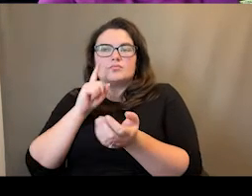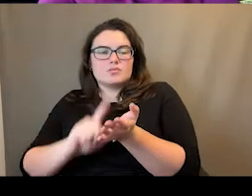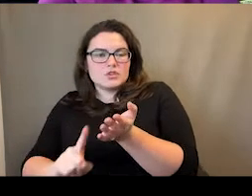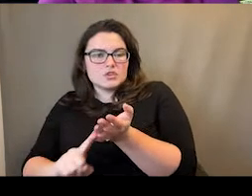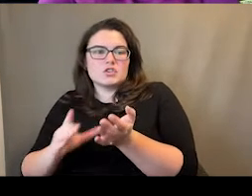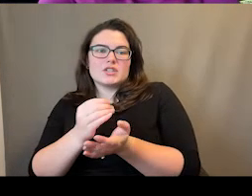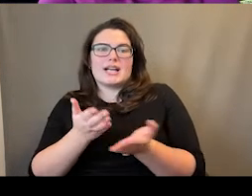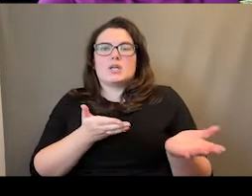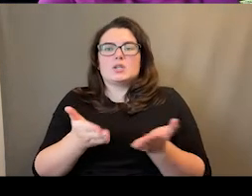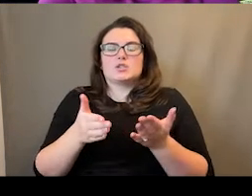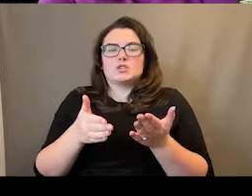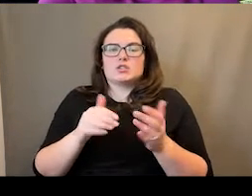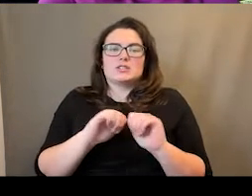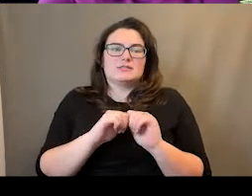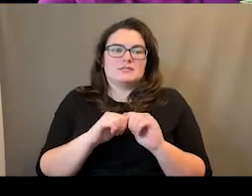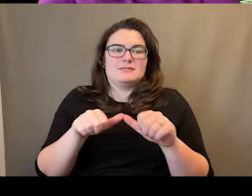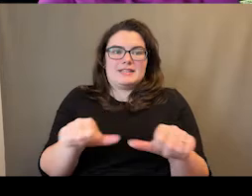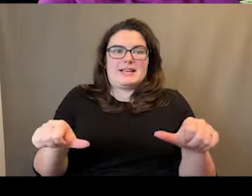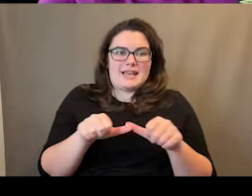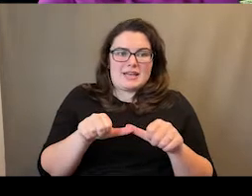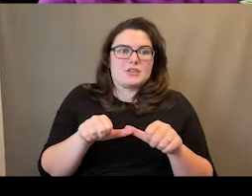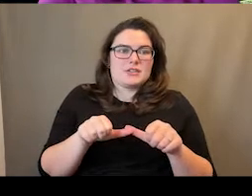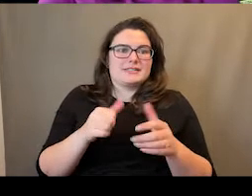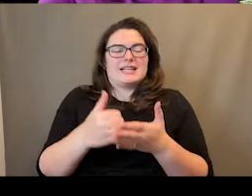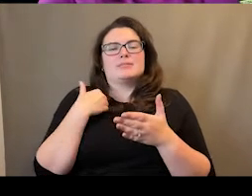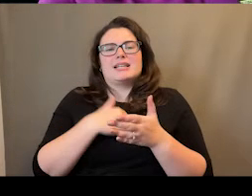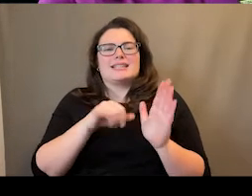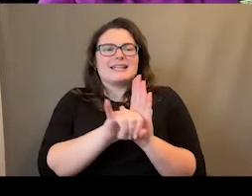as well as helping us identify gaps in other areas.